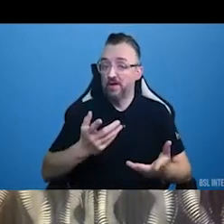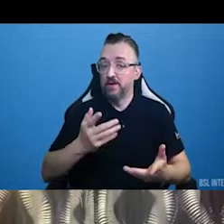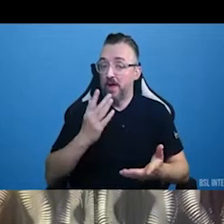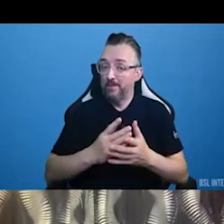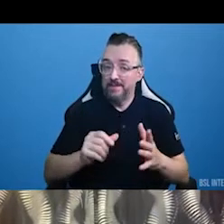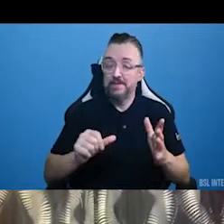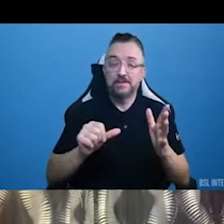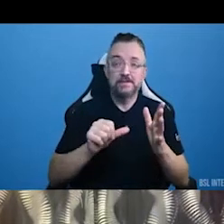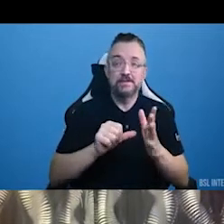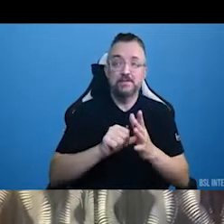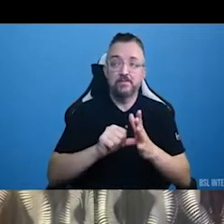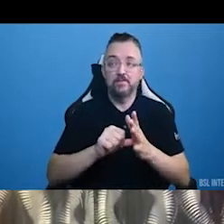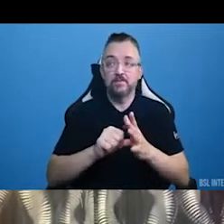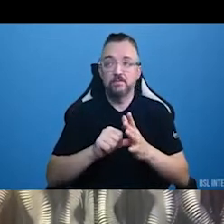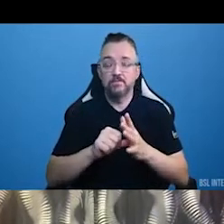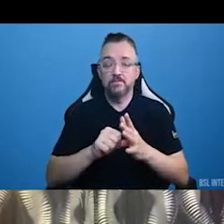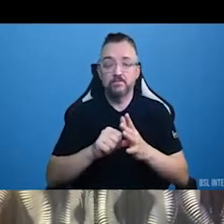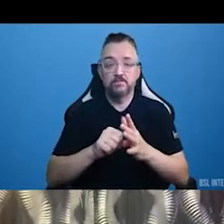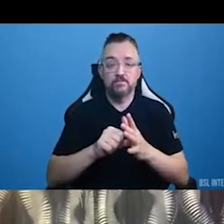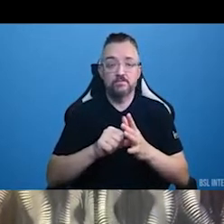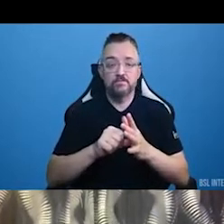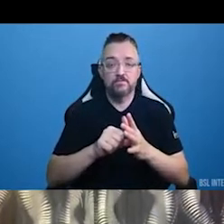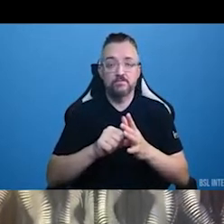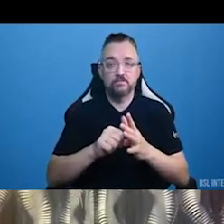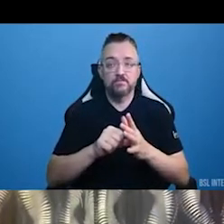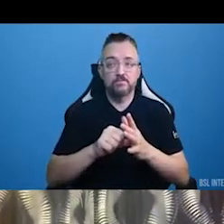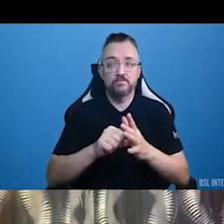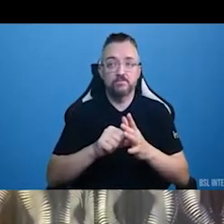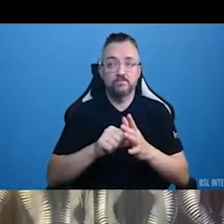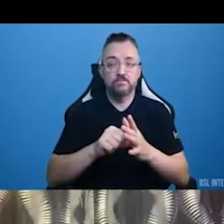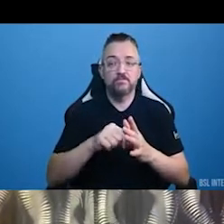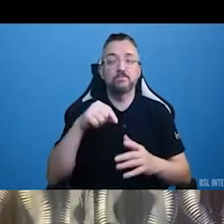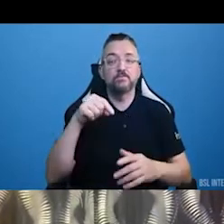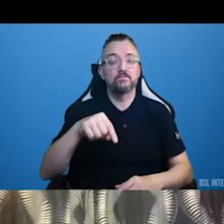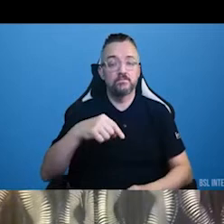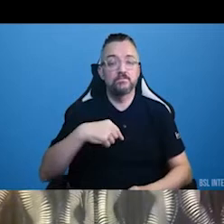Oh I think this, right, this can go away for now. This is something that we do need to recognize.